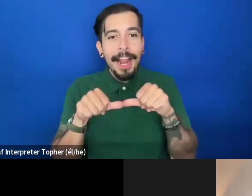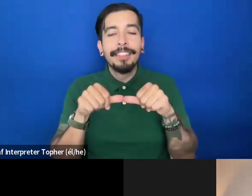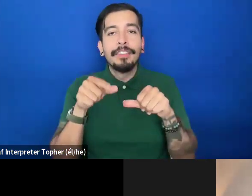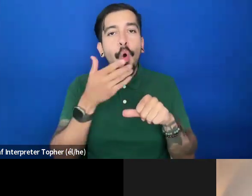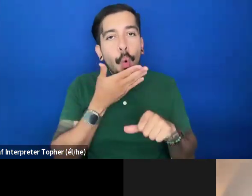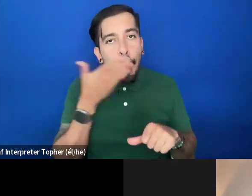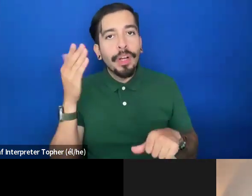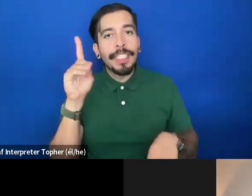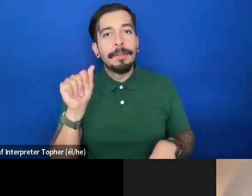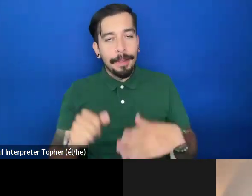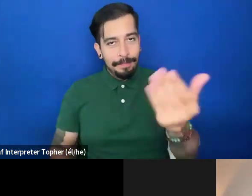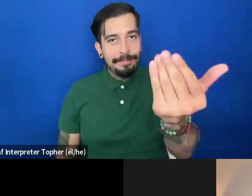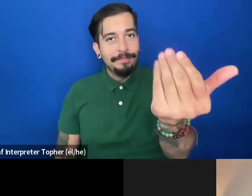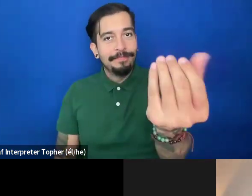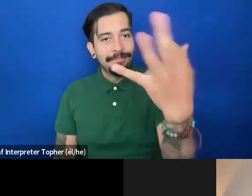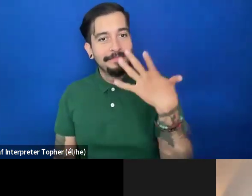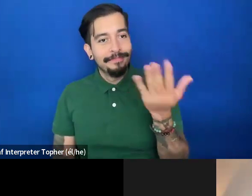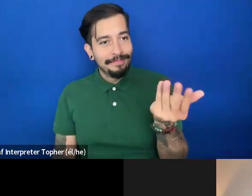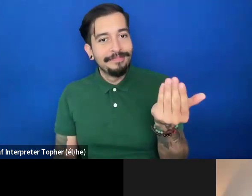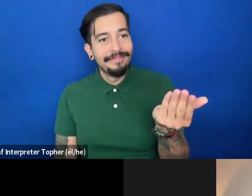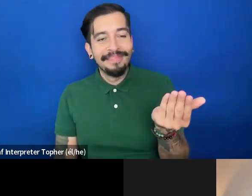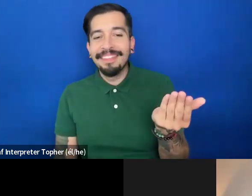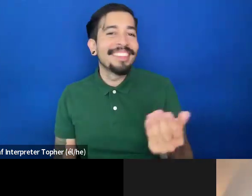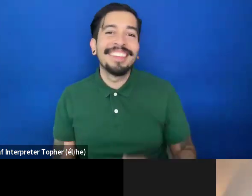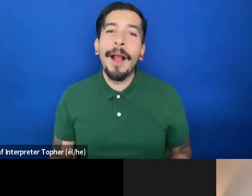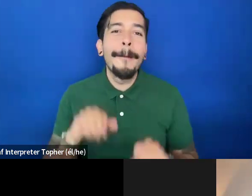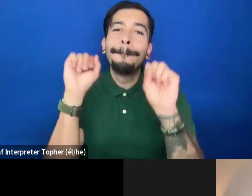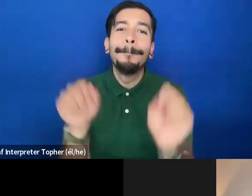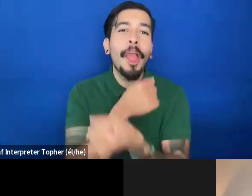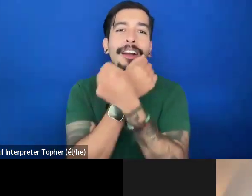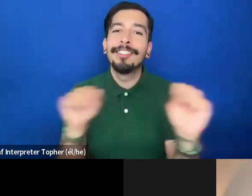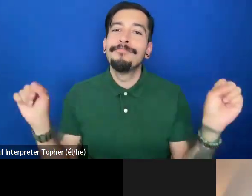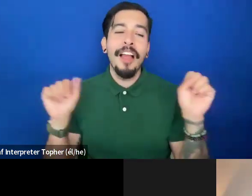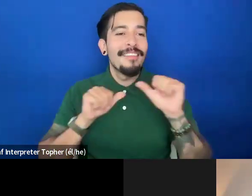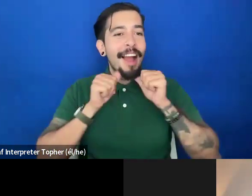So caring for each other and caring for our survival is,